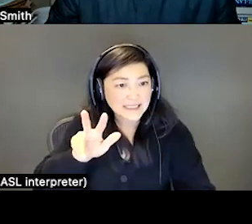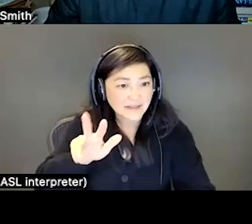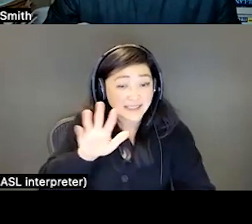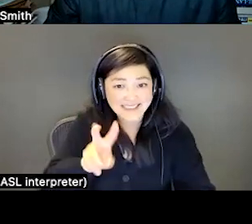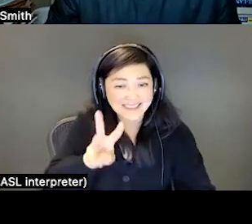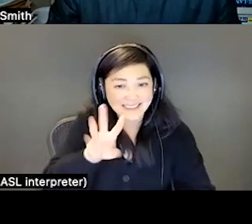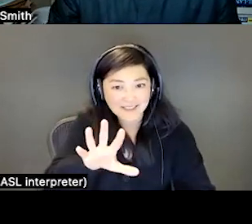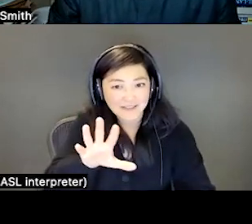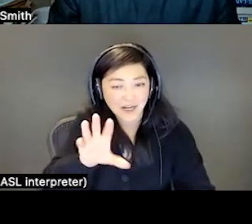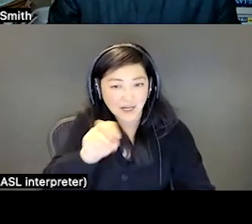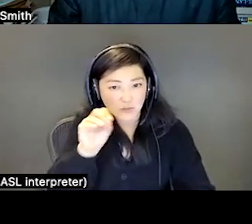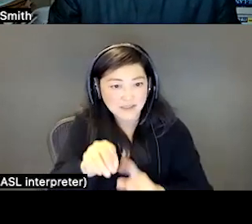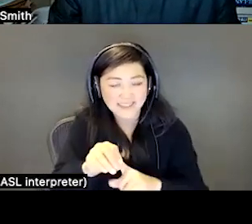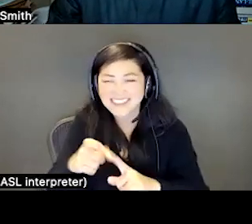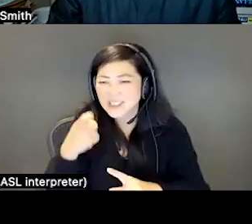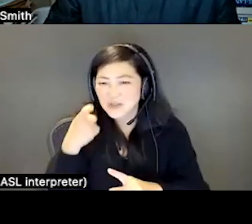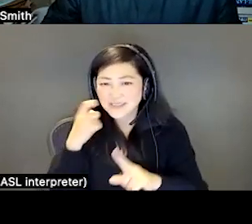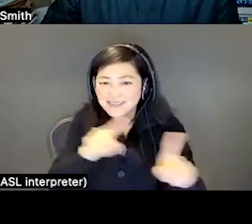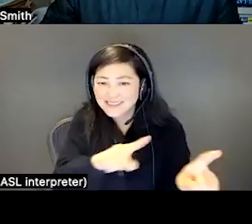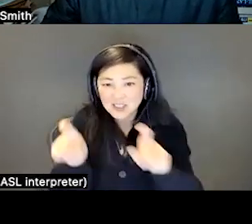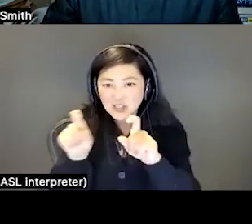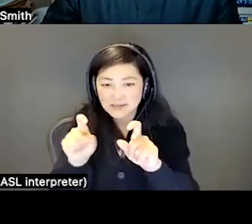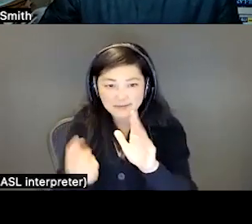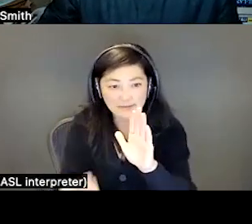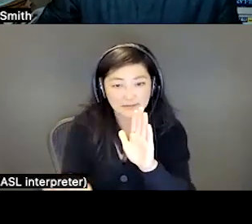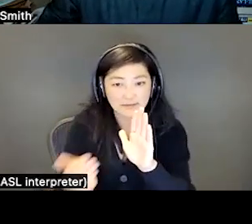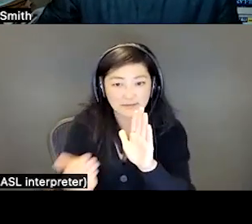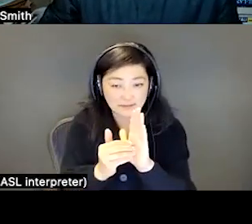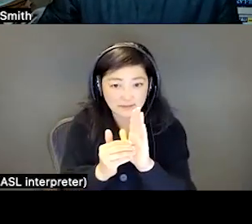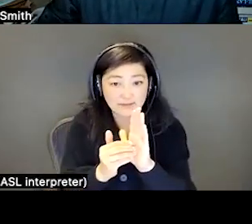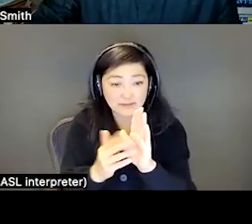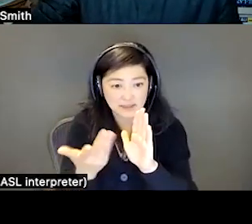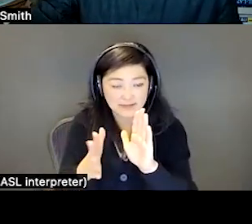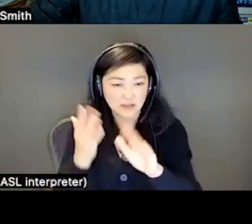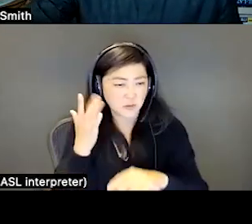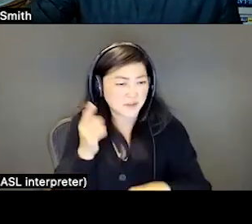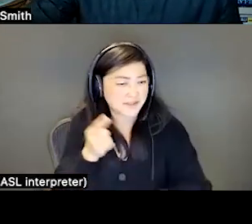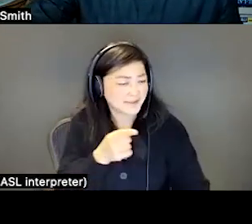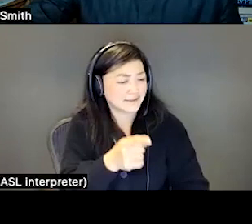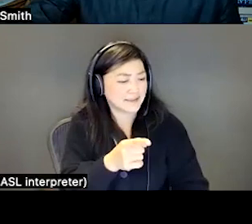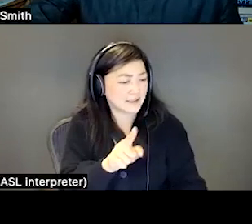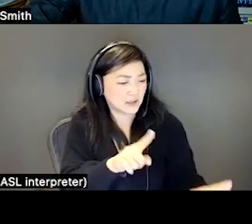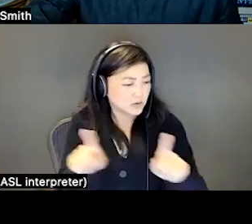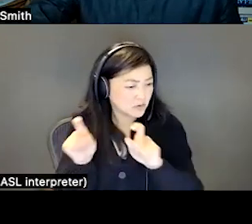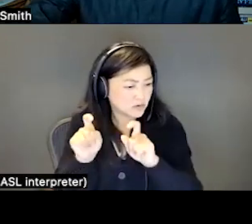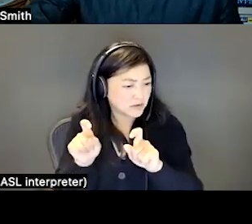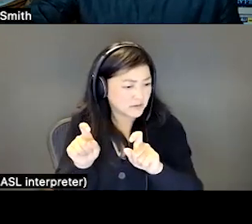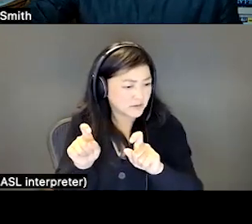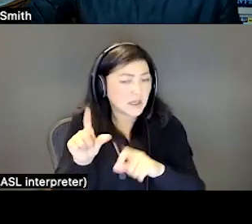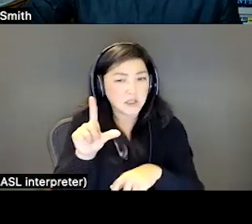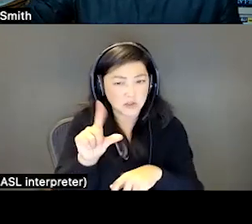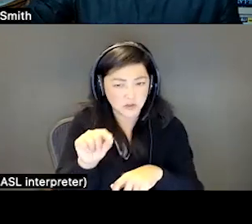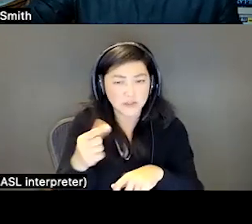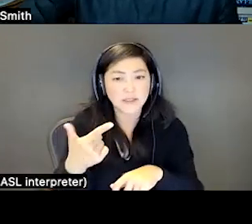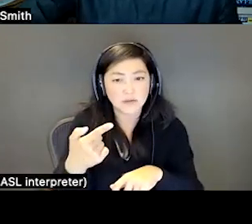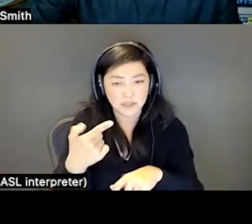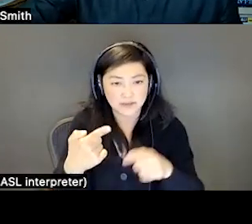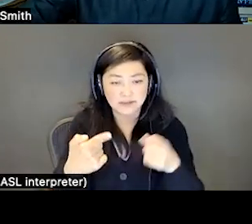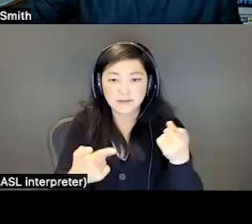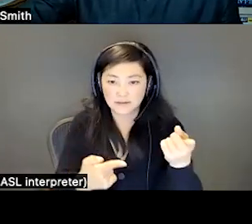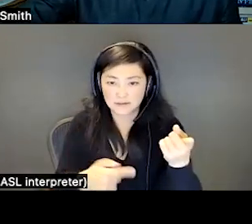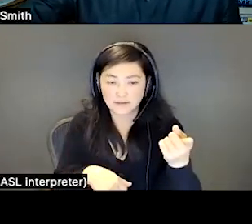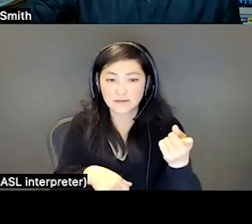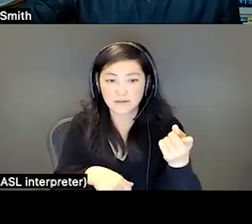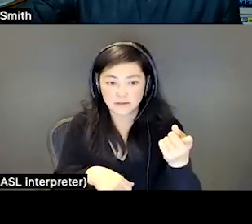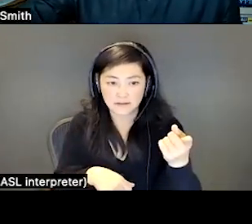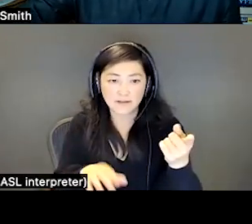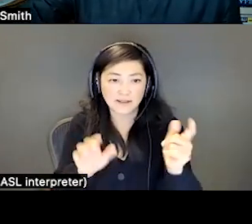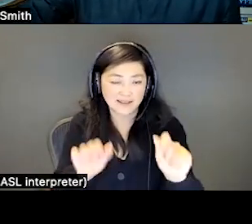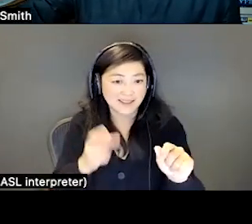survey data now because this data was from 2021, and you can see the comparison to 2020.